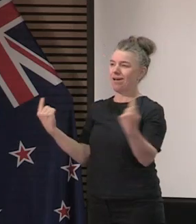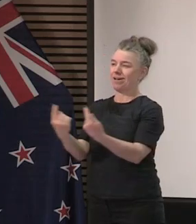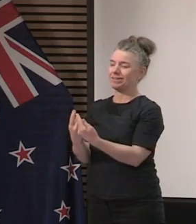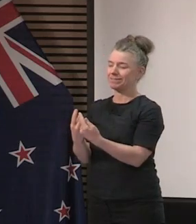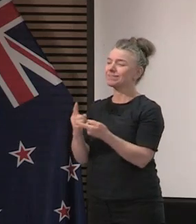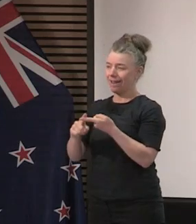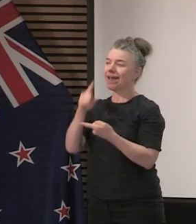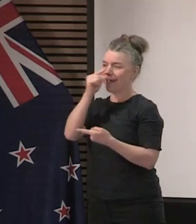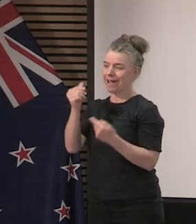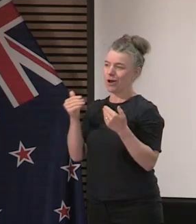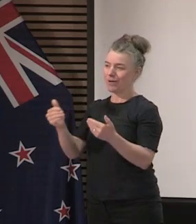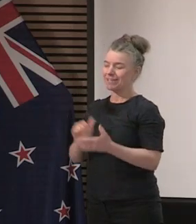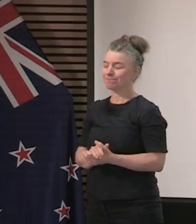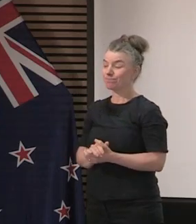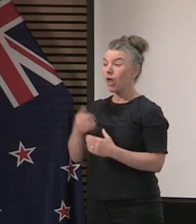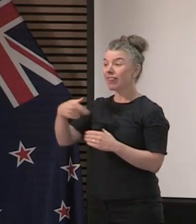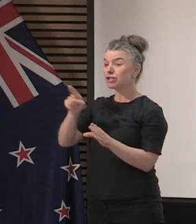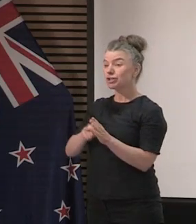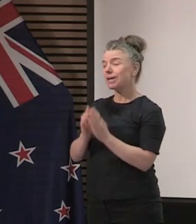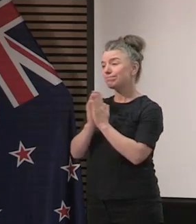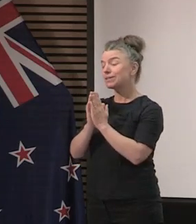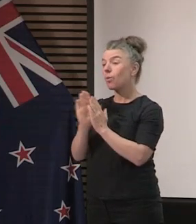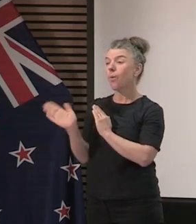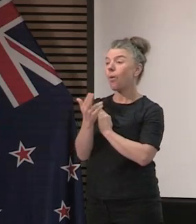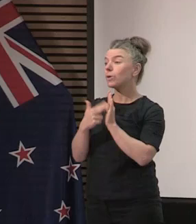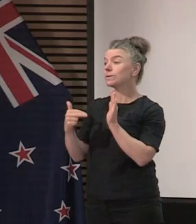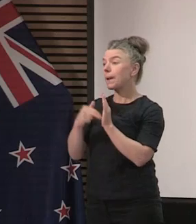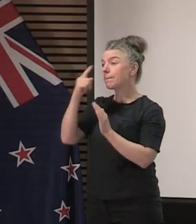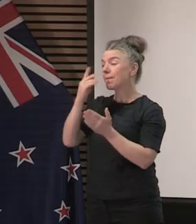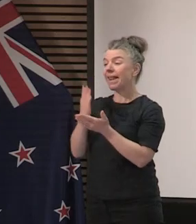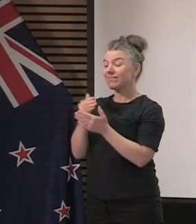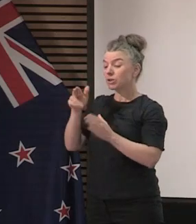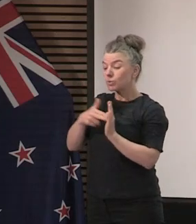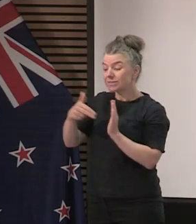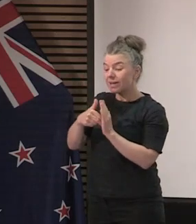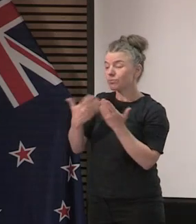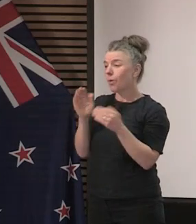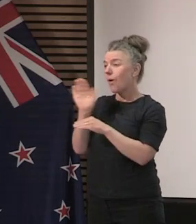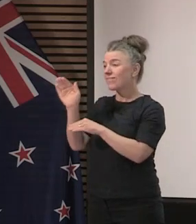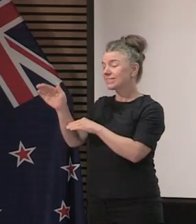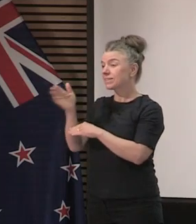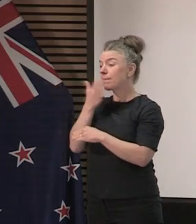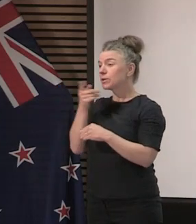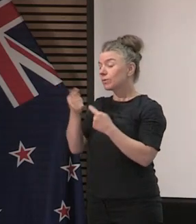respects to the people who have given so much to us.